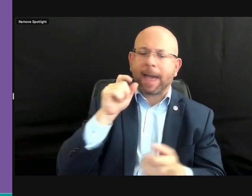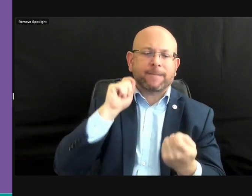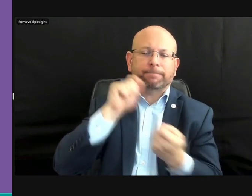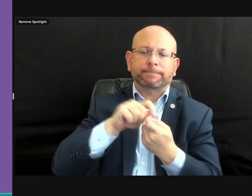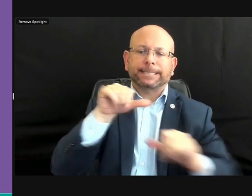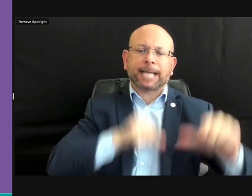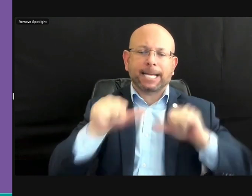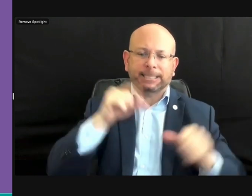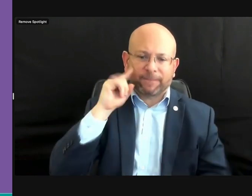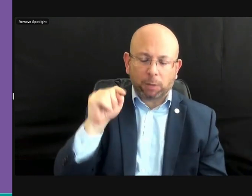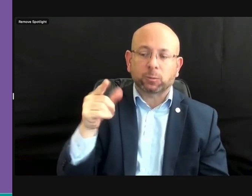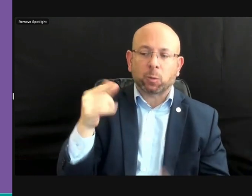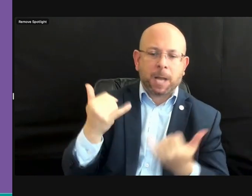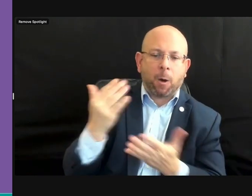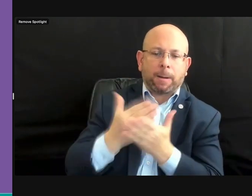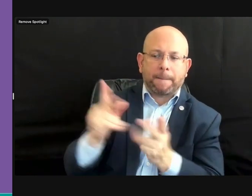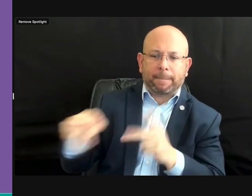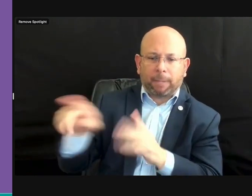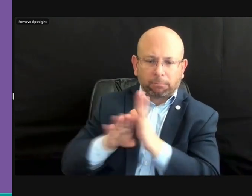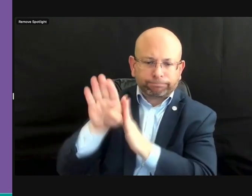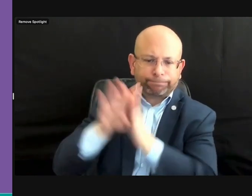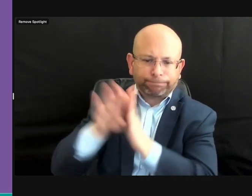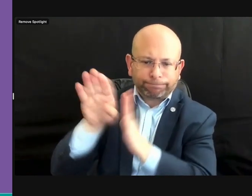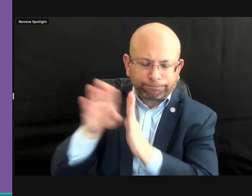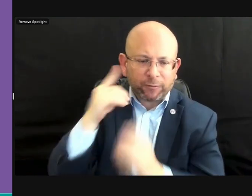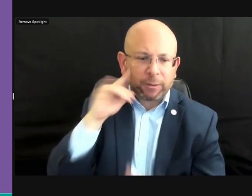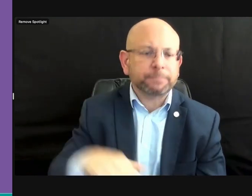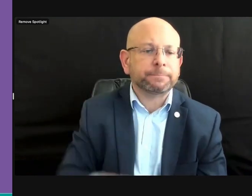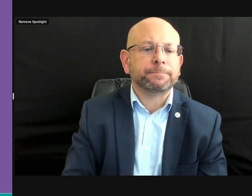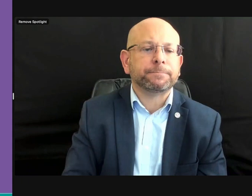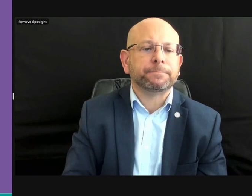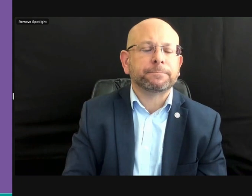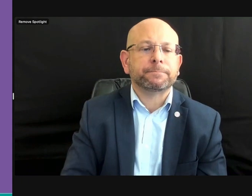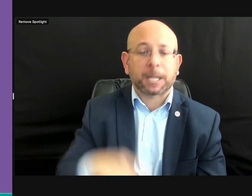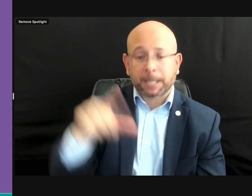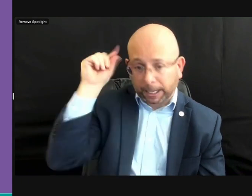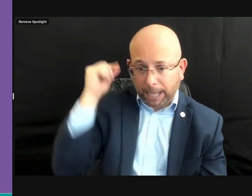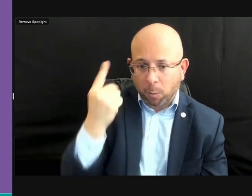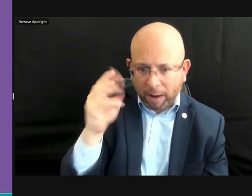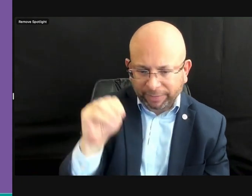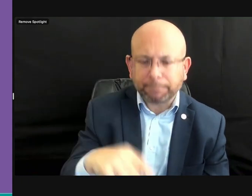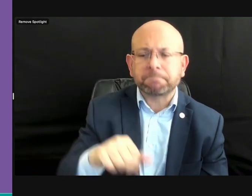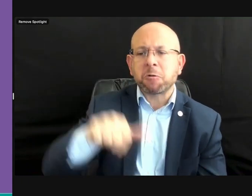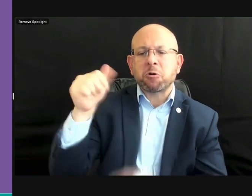There isn't an exact science for captions. But people are developing models for it. Gallaudet is one group.